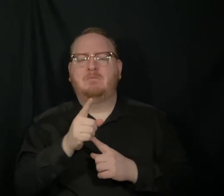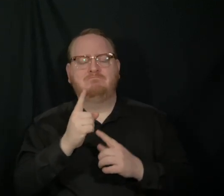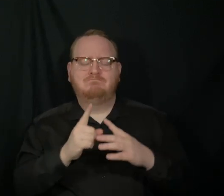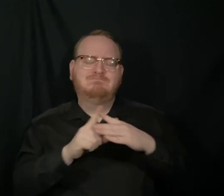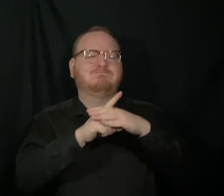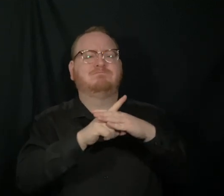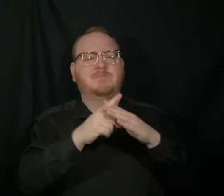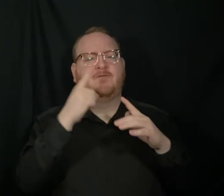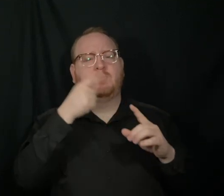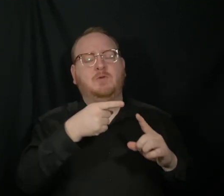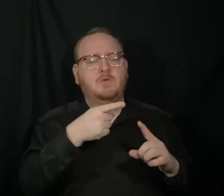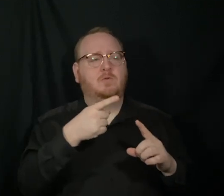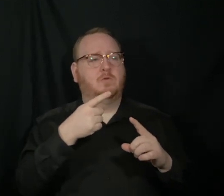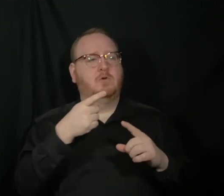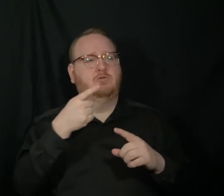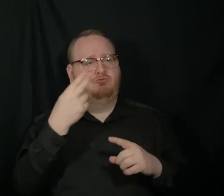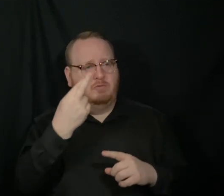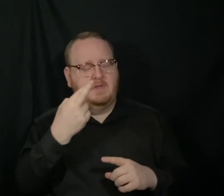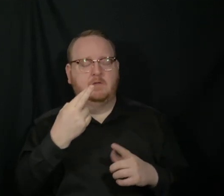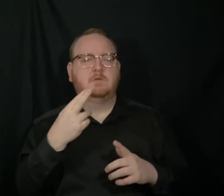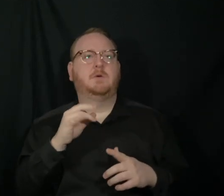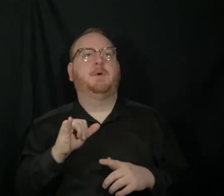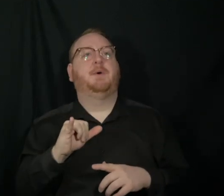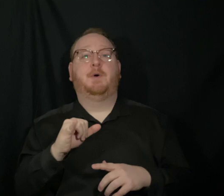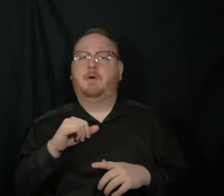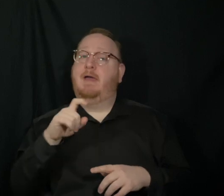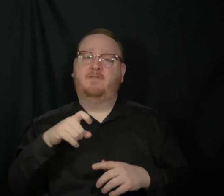I've got to do this, like,what was that?